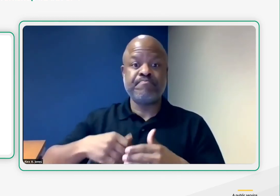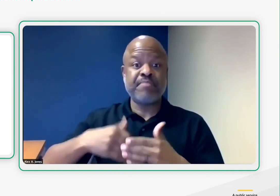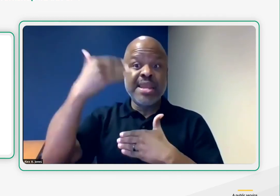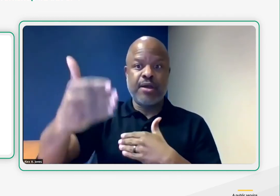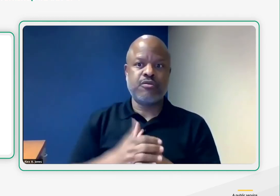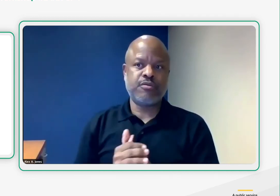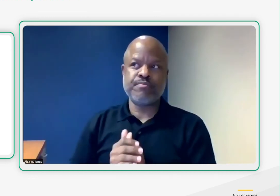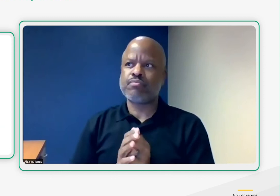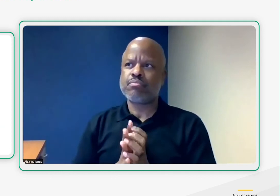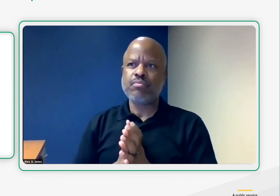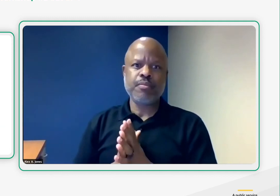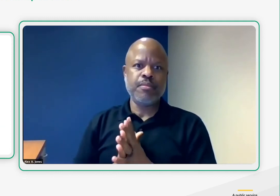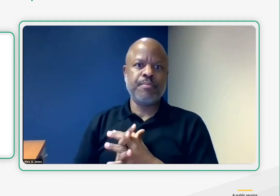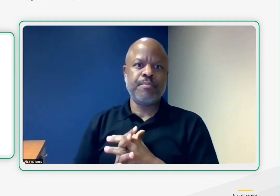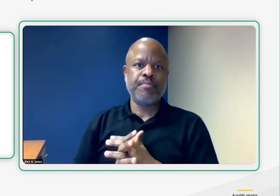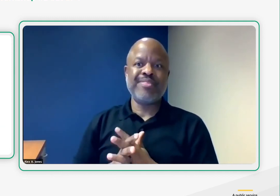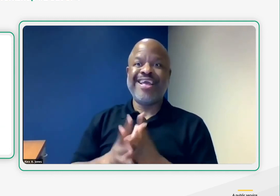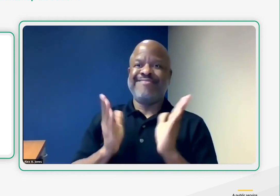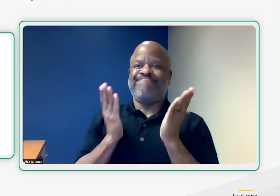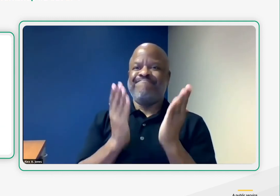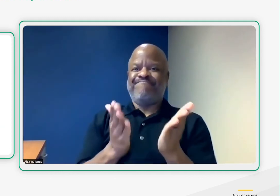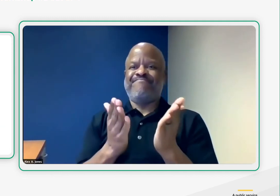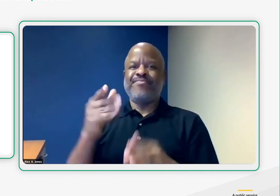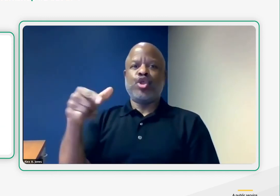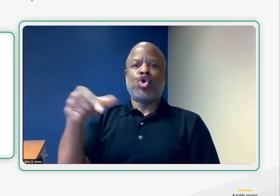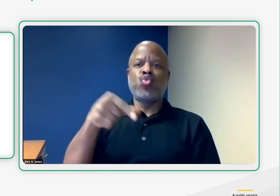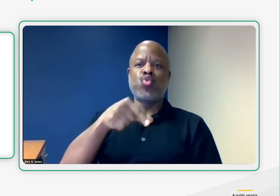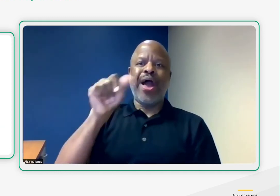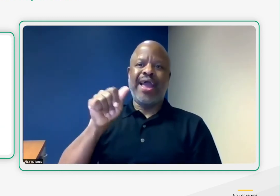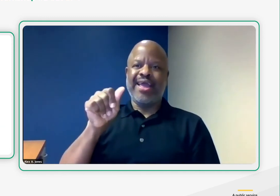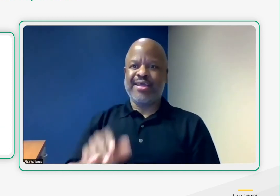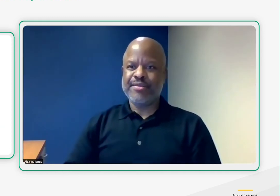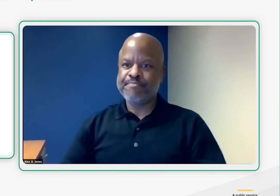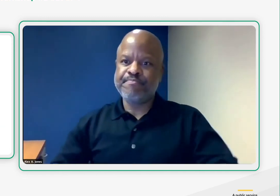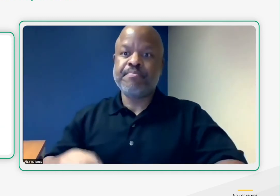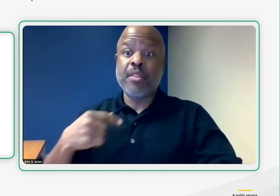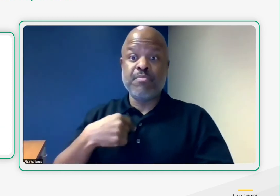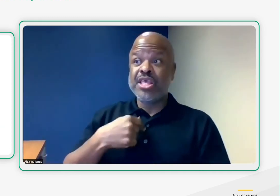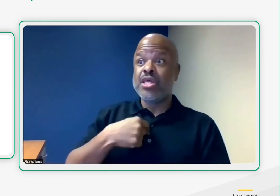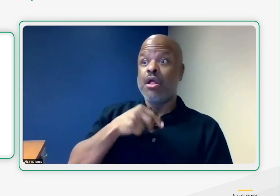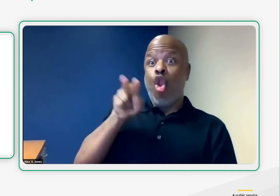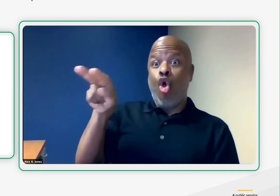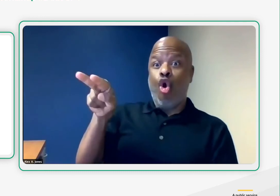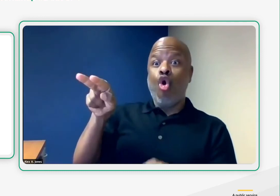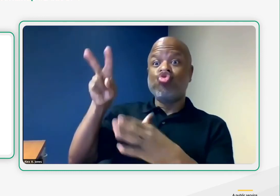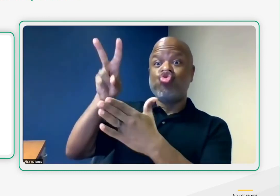economics. And now we're to the Q&A session.